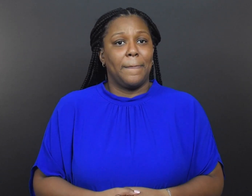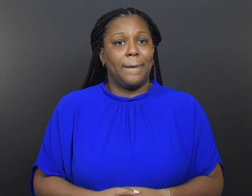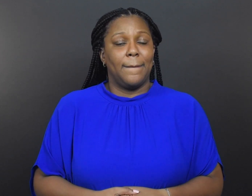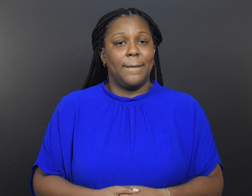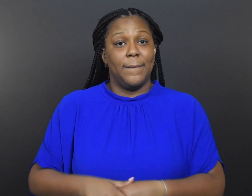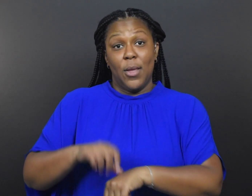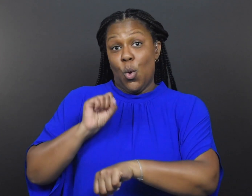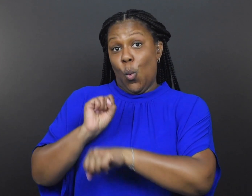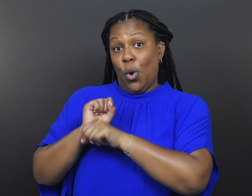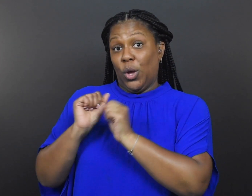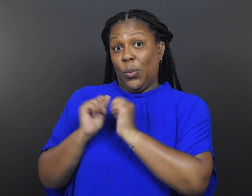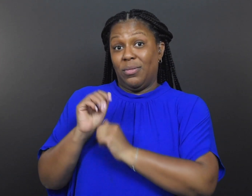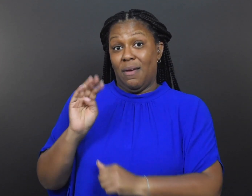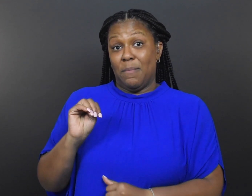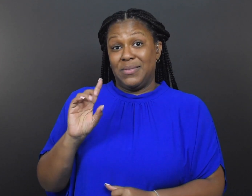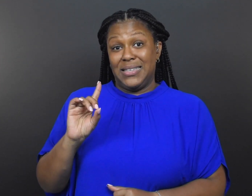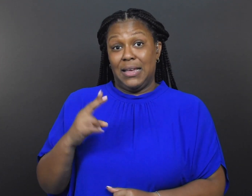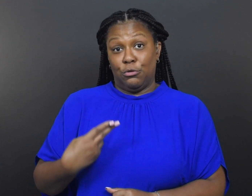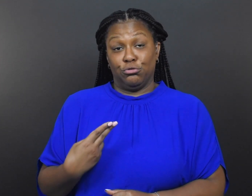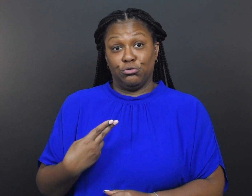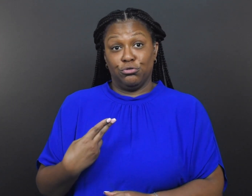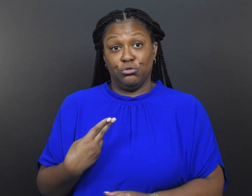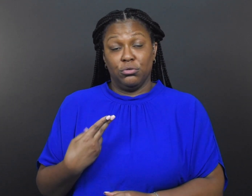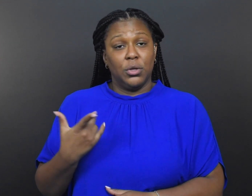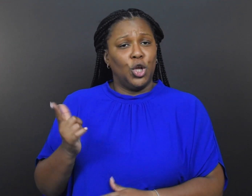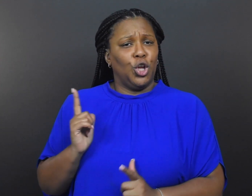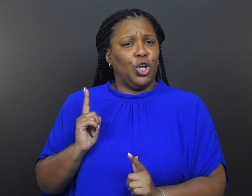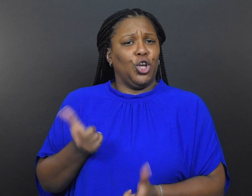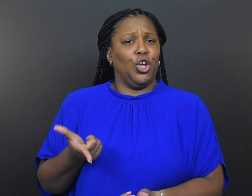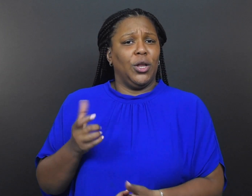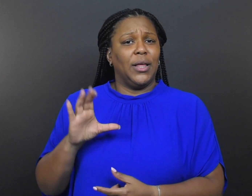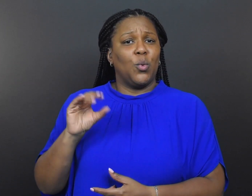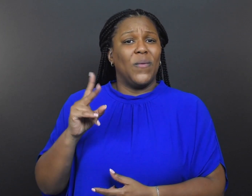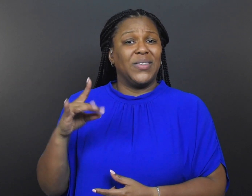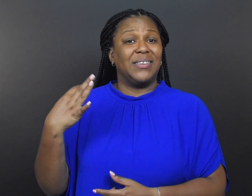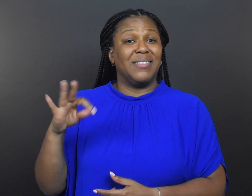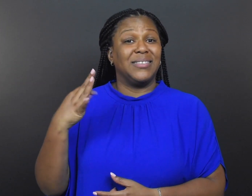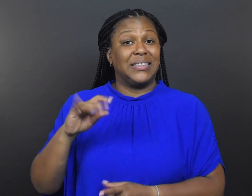Working with MDH Early in the COVID-19 response,